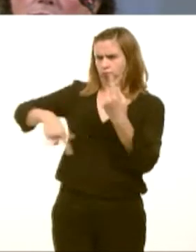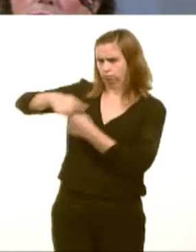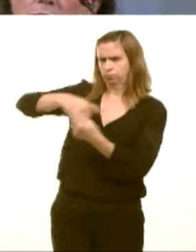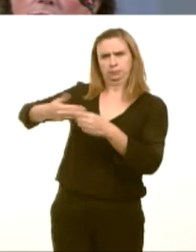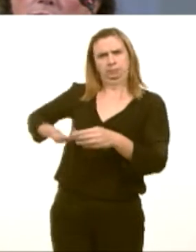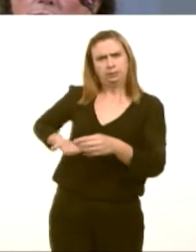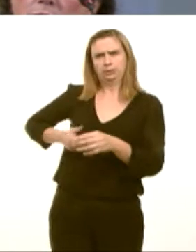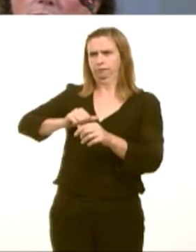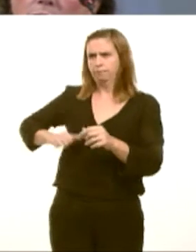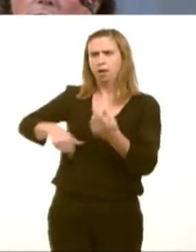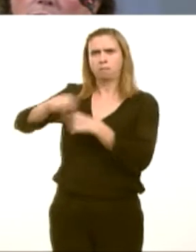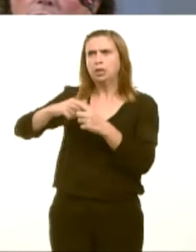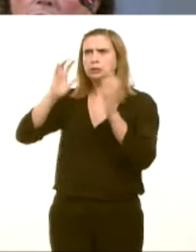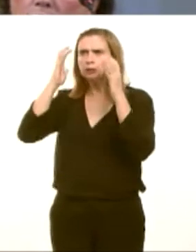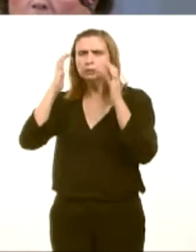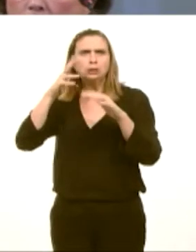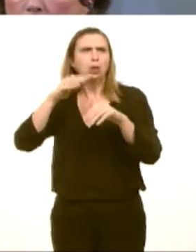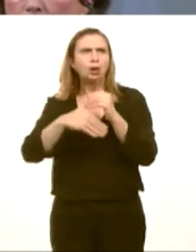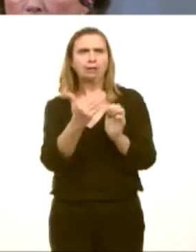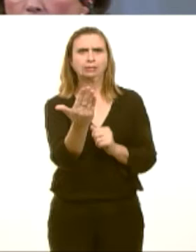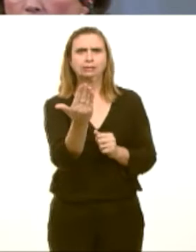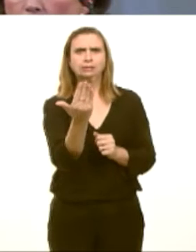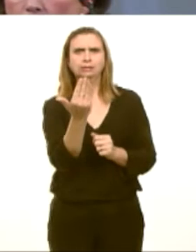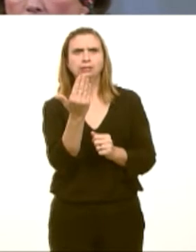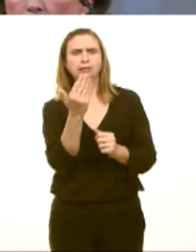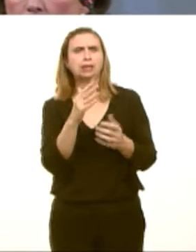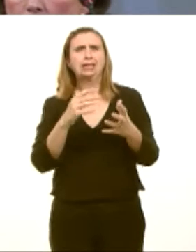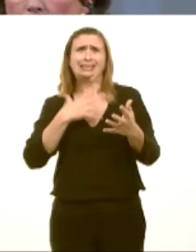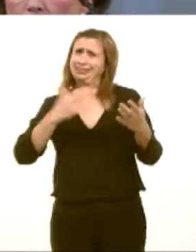about the clock is running and time is running out to save our agricultural industry.